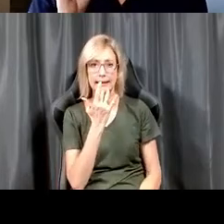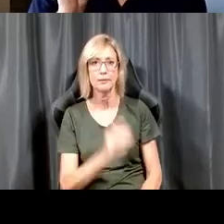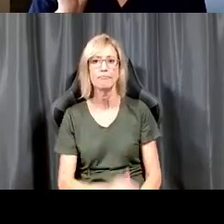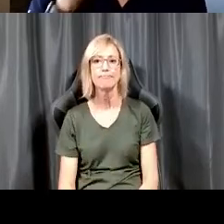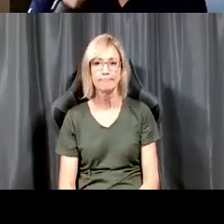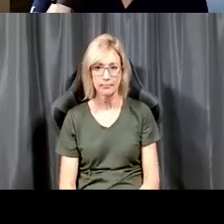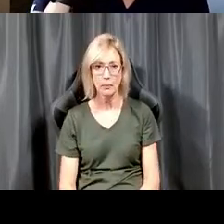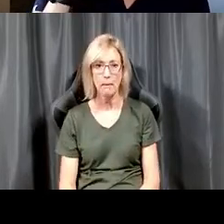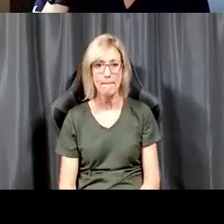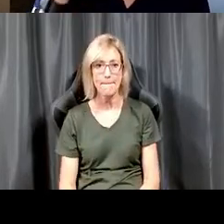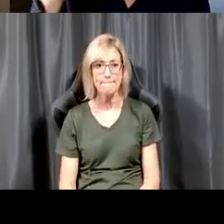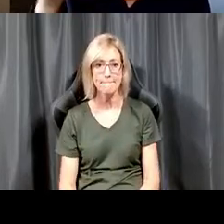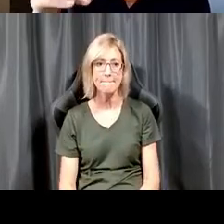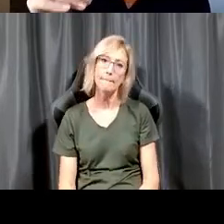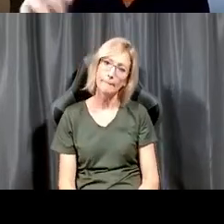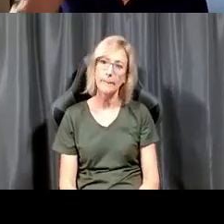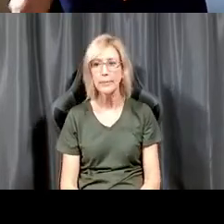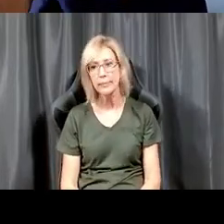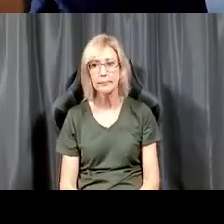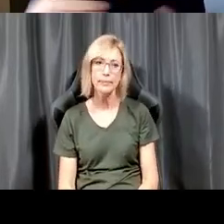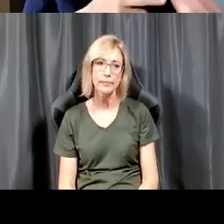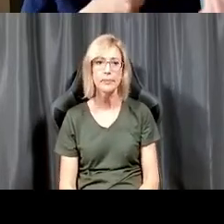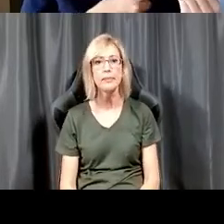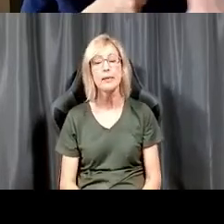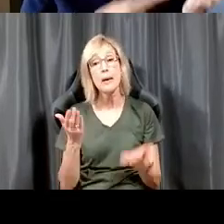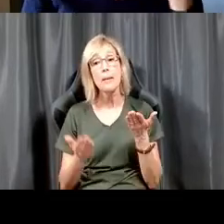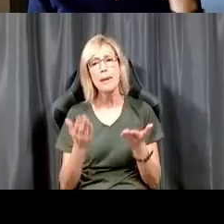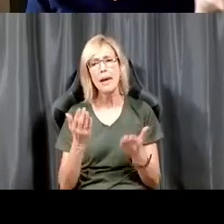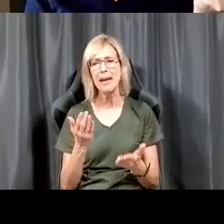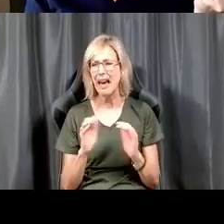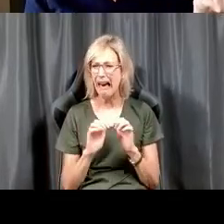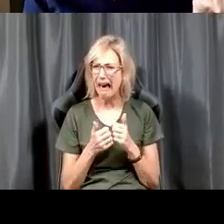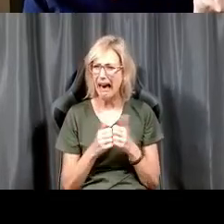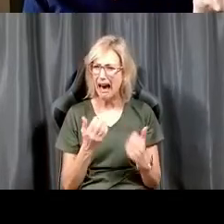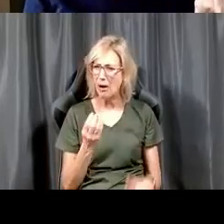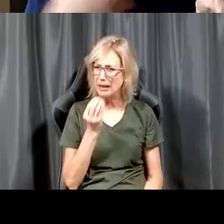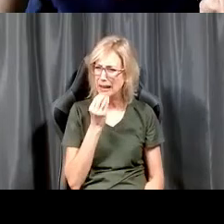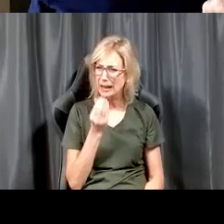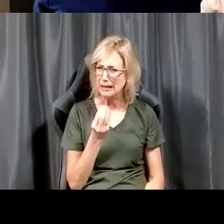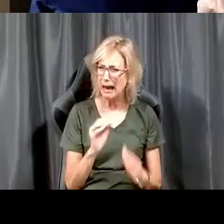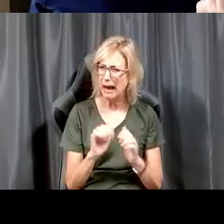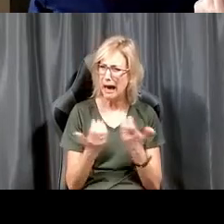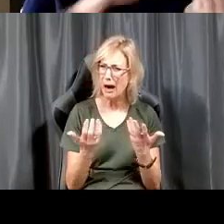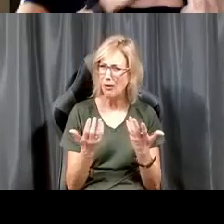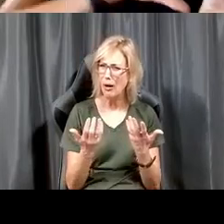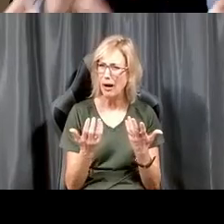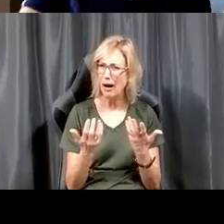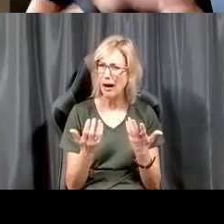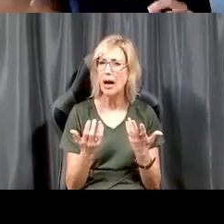Now, we might skipped over it. We might wonder how do we get the kid to Kiss it so they don't throw 'er a tantrum. Do all of